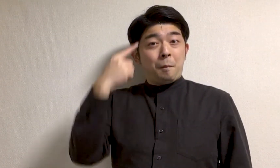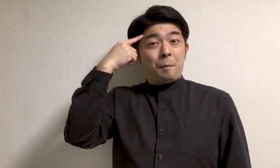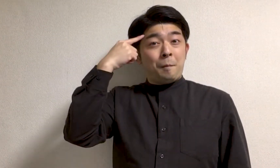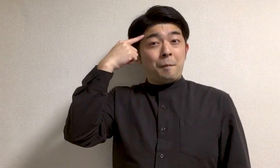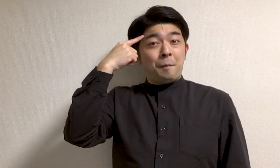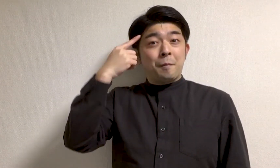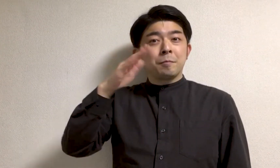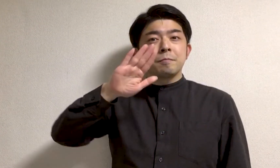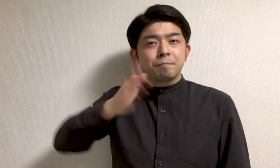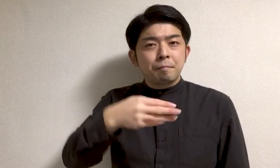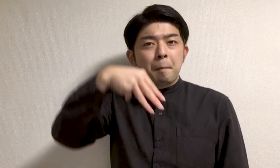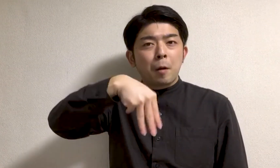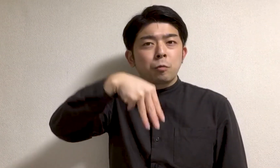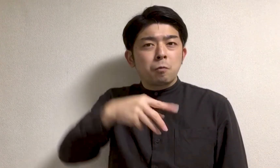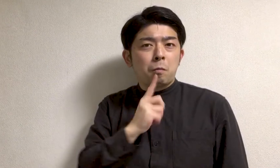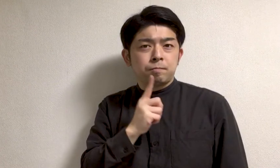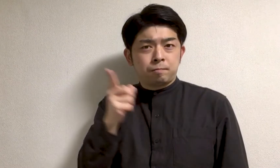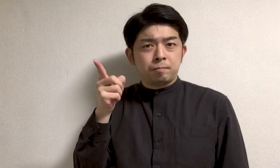McTaggart points out here,